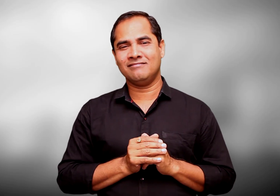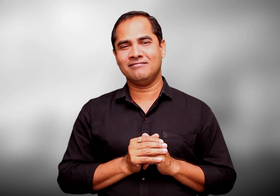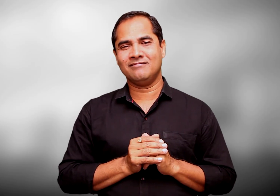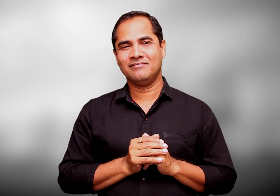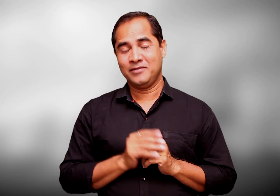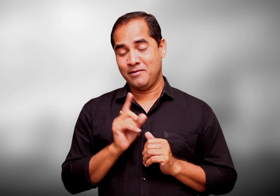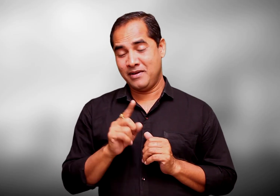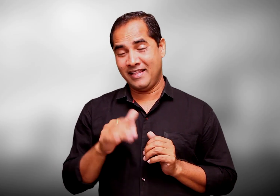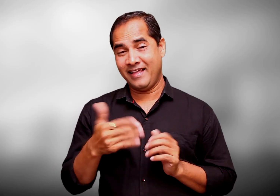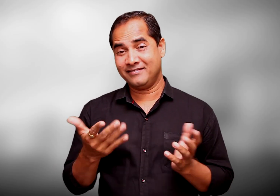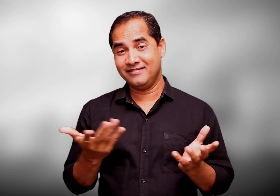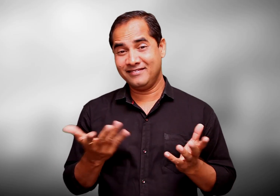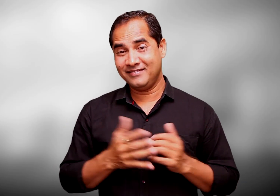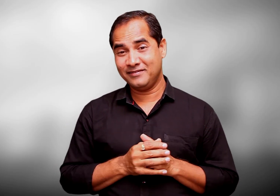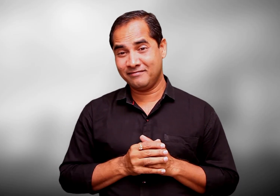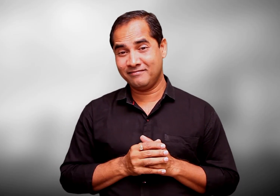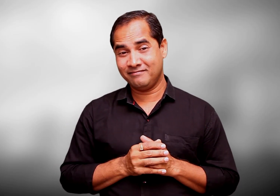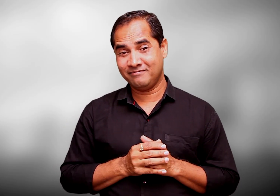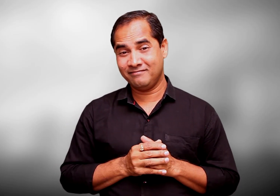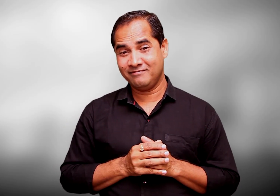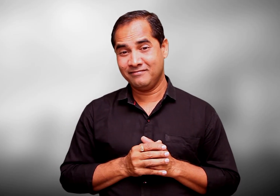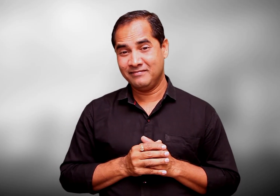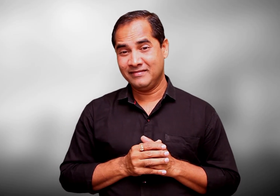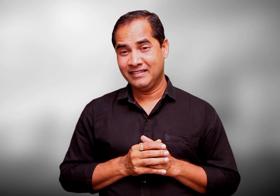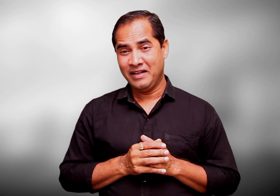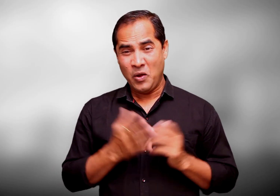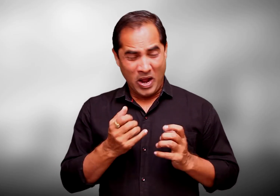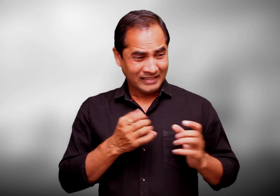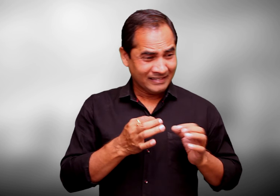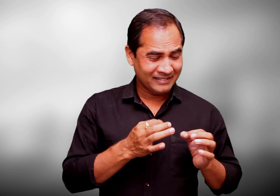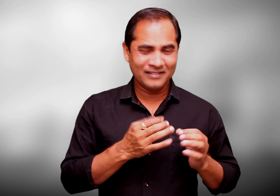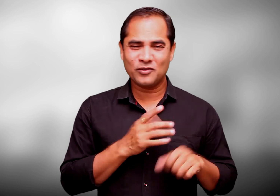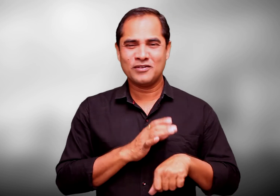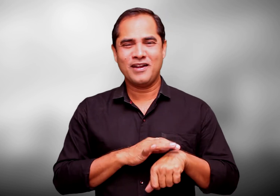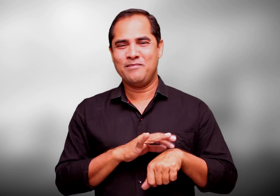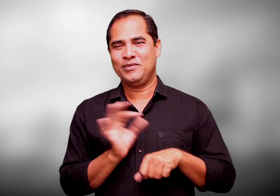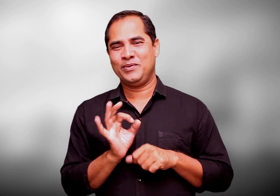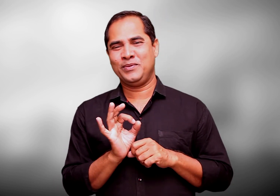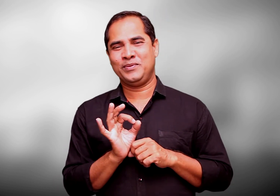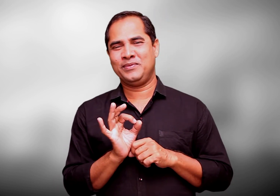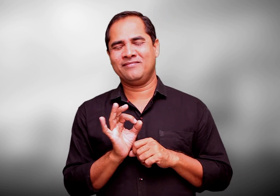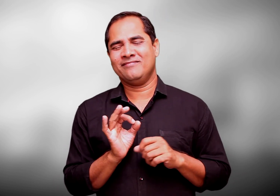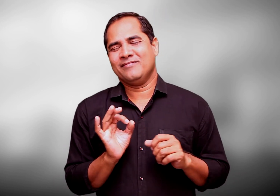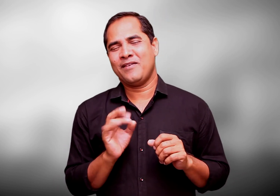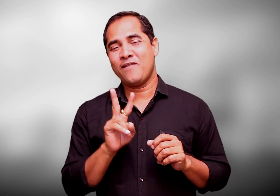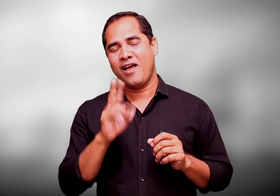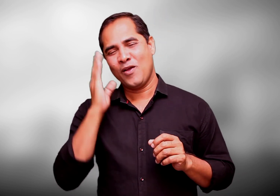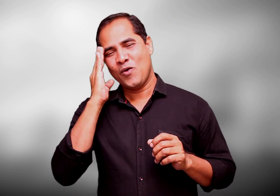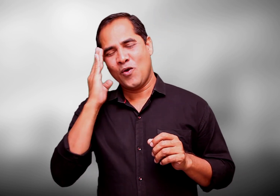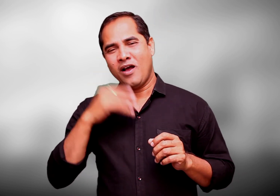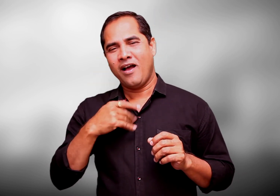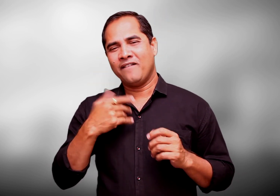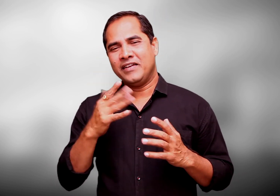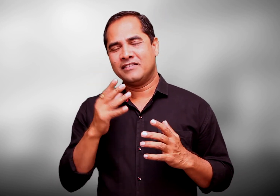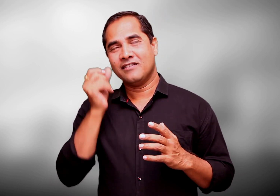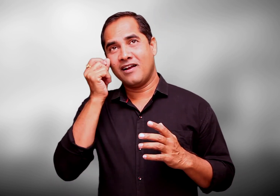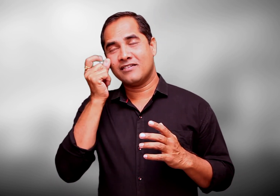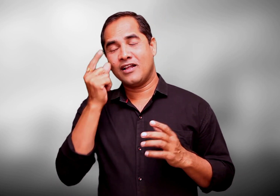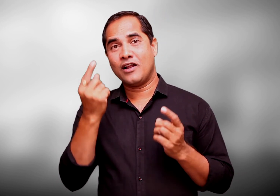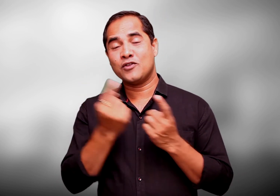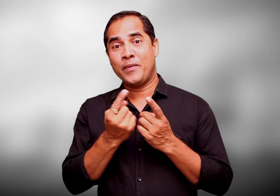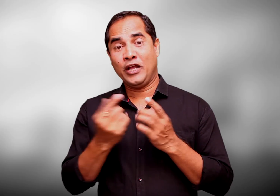then there wasn't much chance of that, was there? Valli has finished